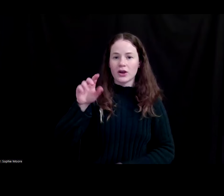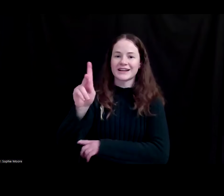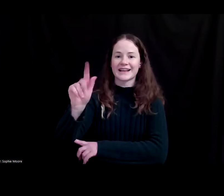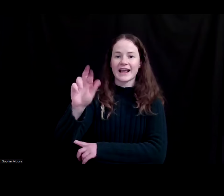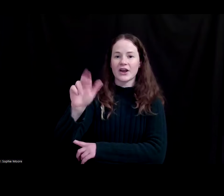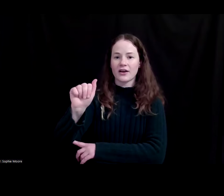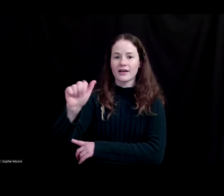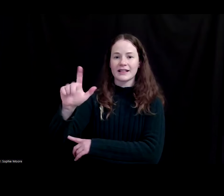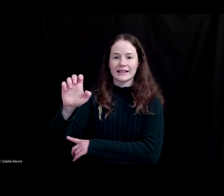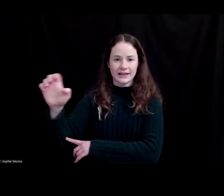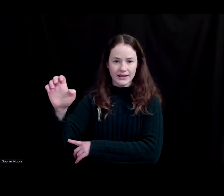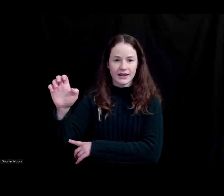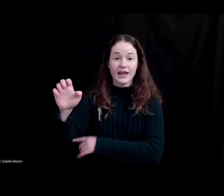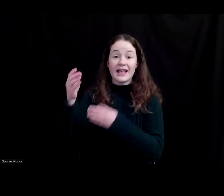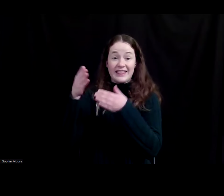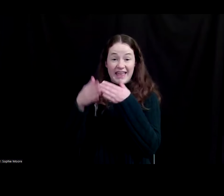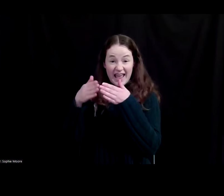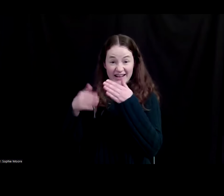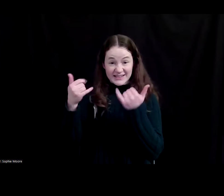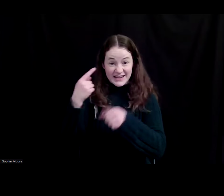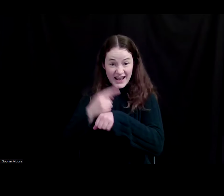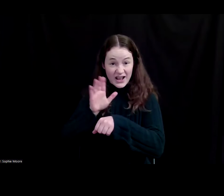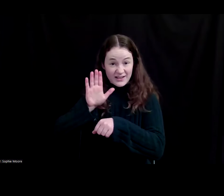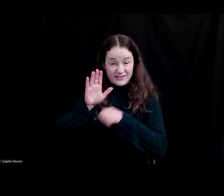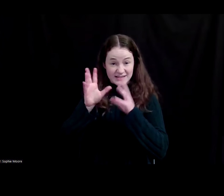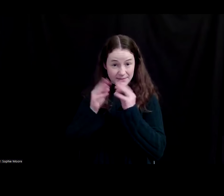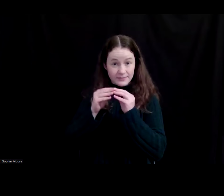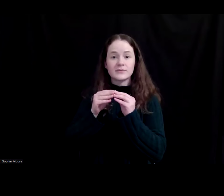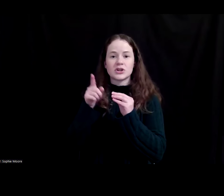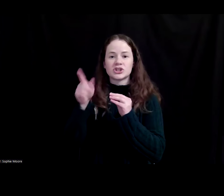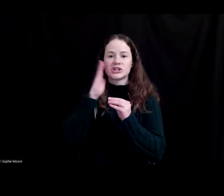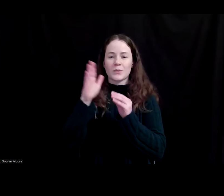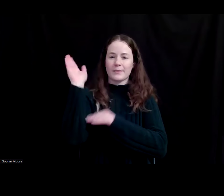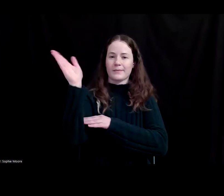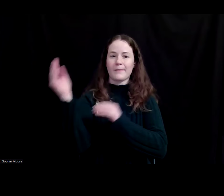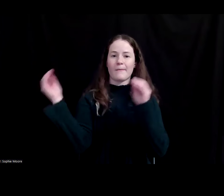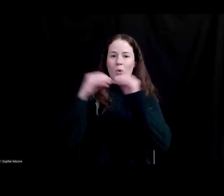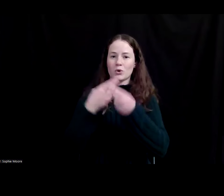and give and talk more about specific resources. Um so let me